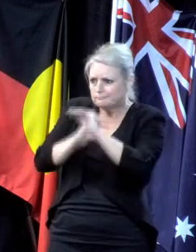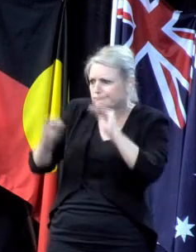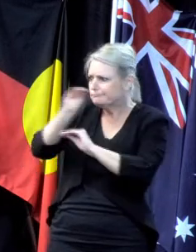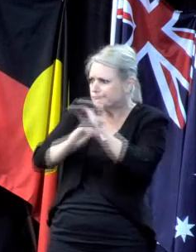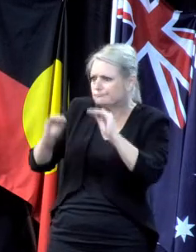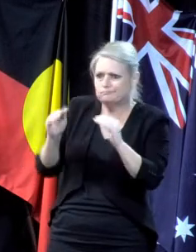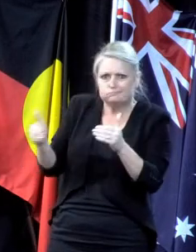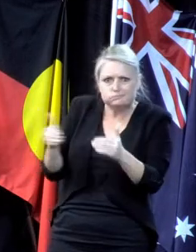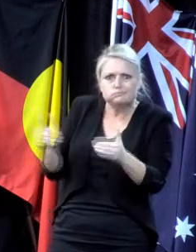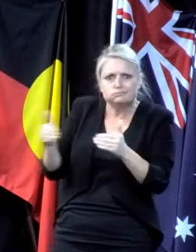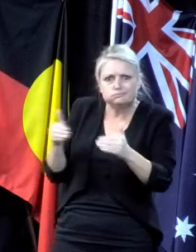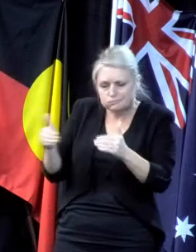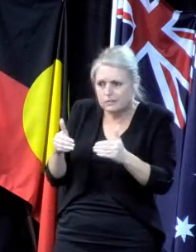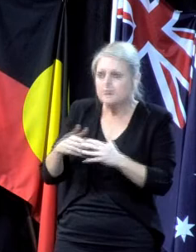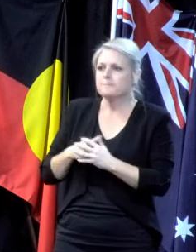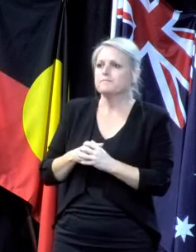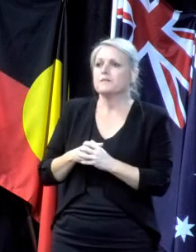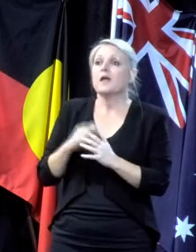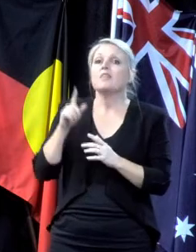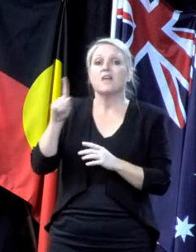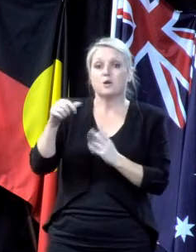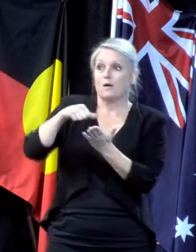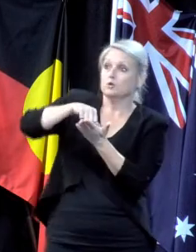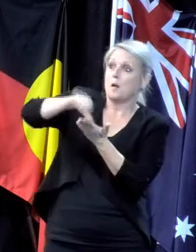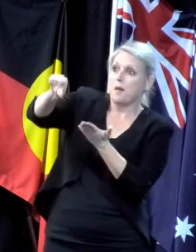submission for additional funds and, sometimes, that’s not successful,